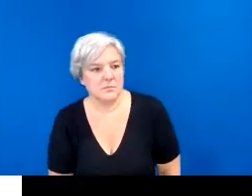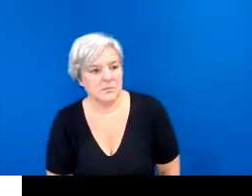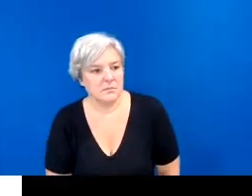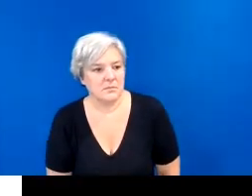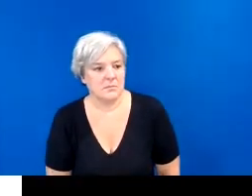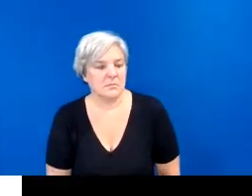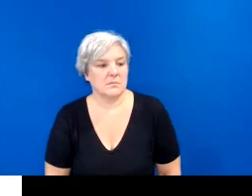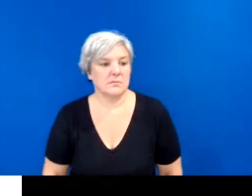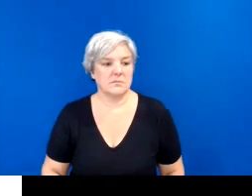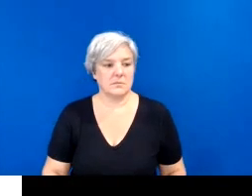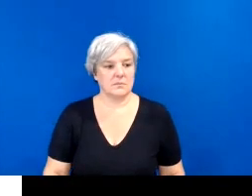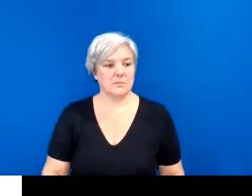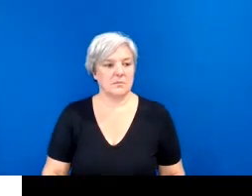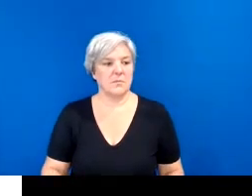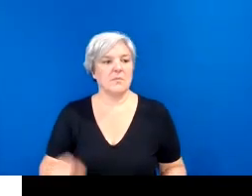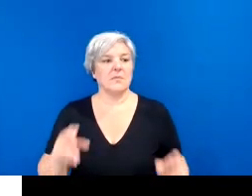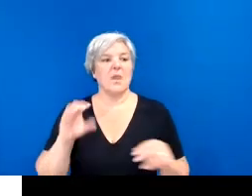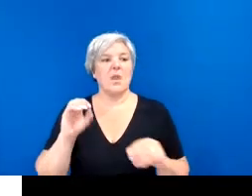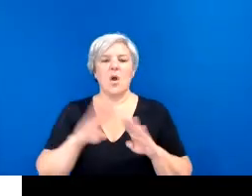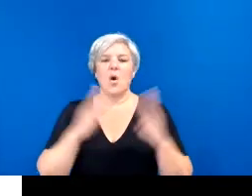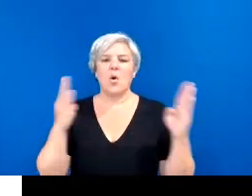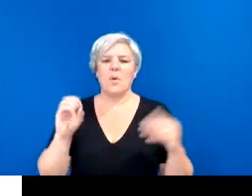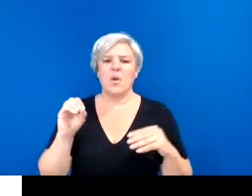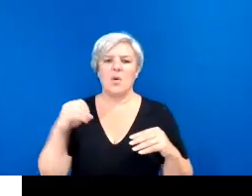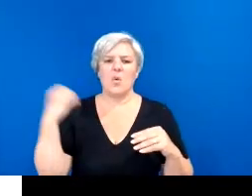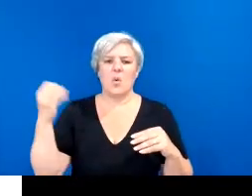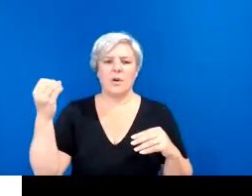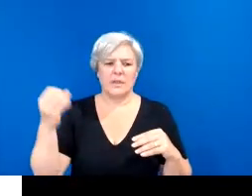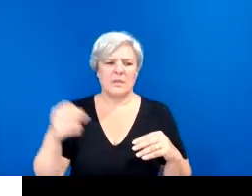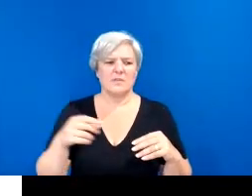Open Oregon is an aggregate